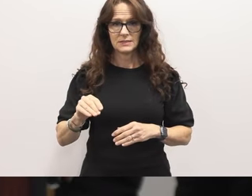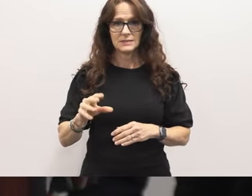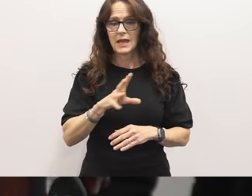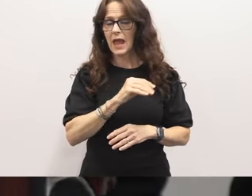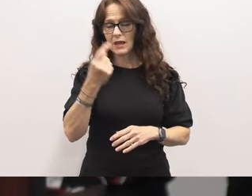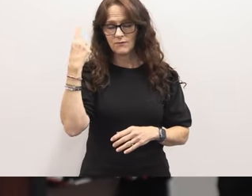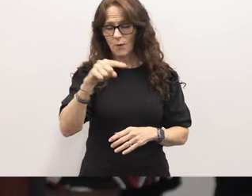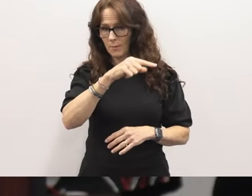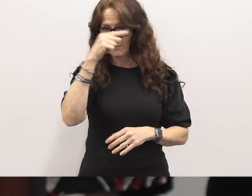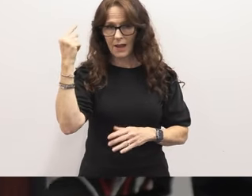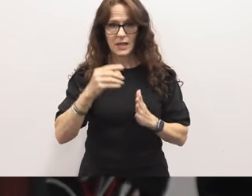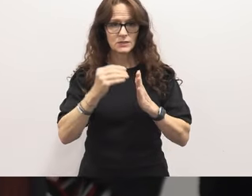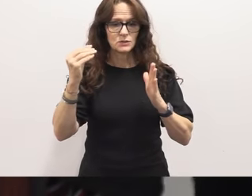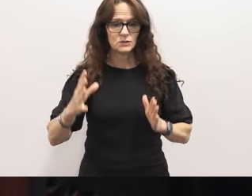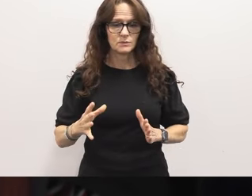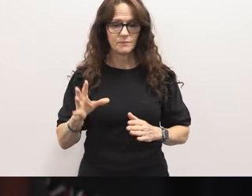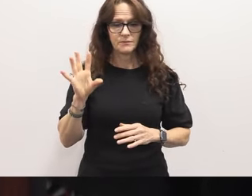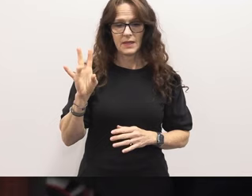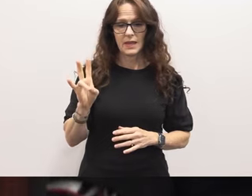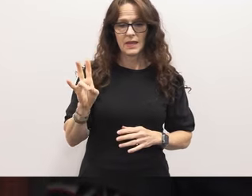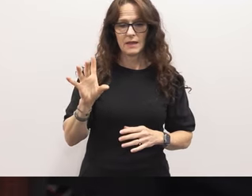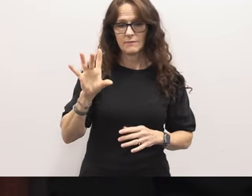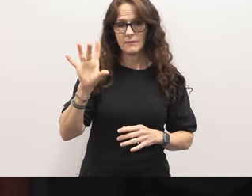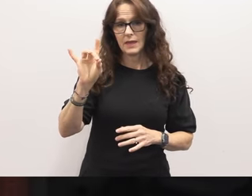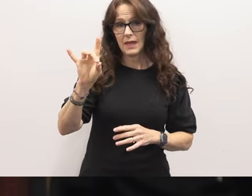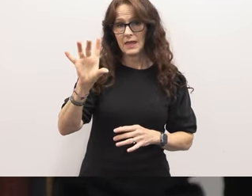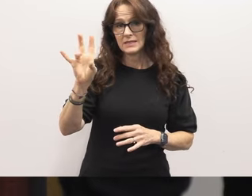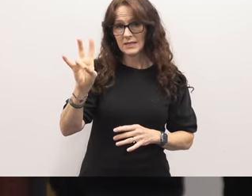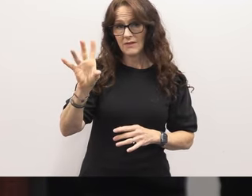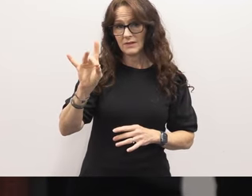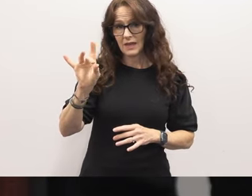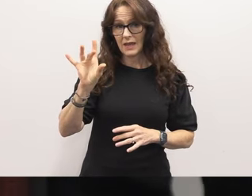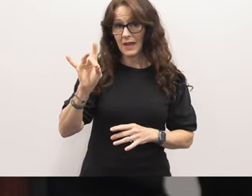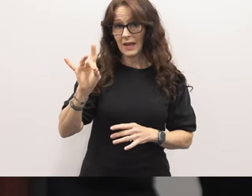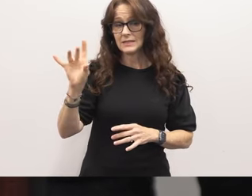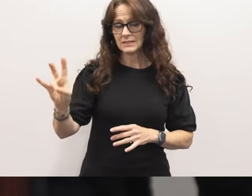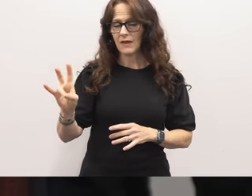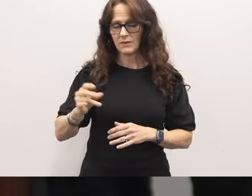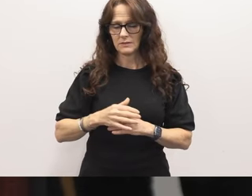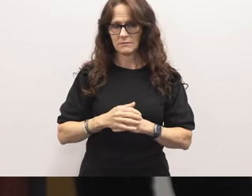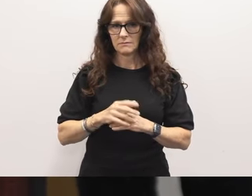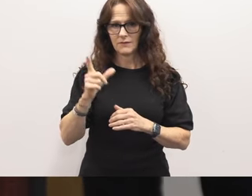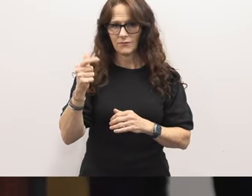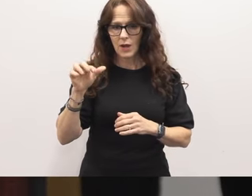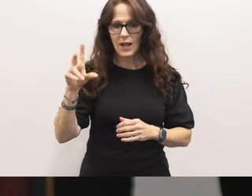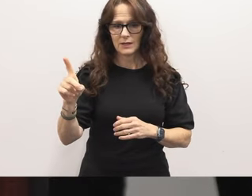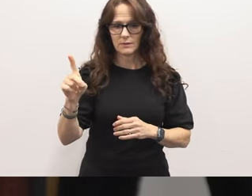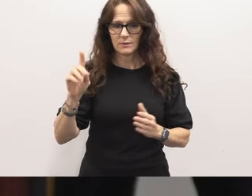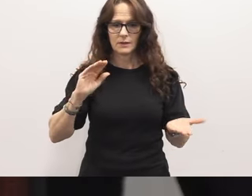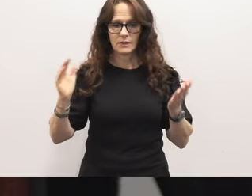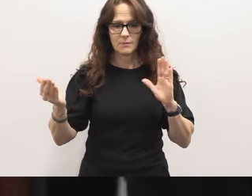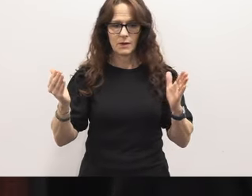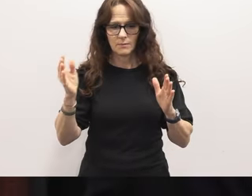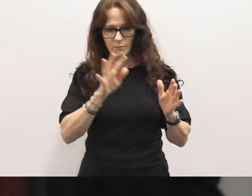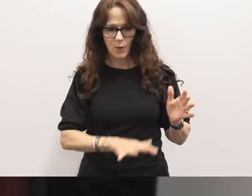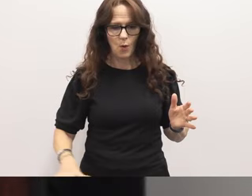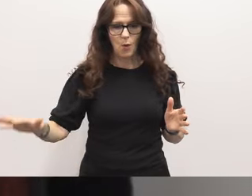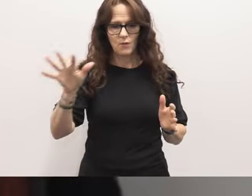87% for Lakewood High School compared to 80, overall for the district.